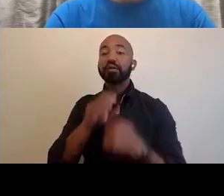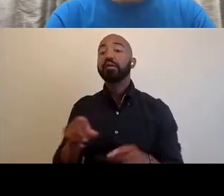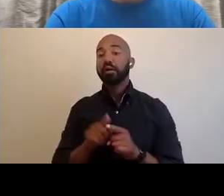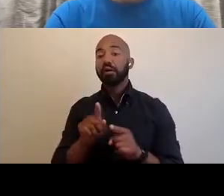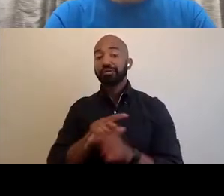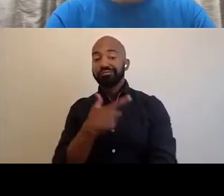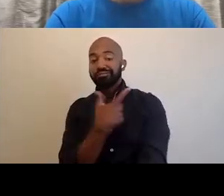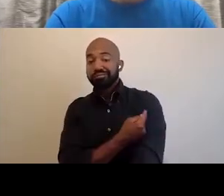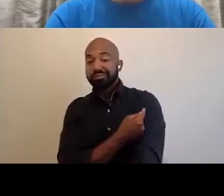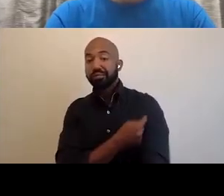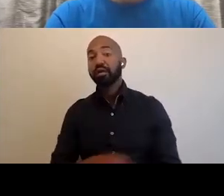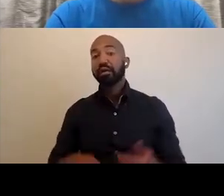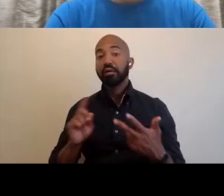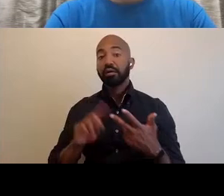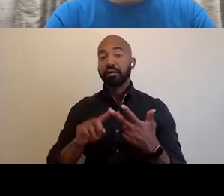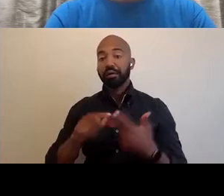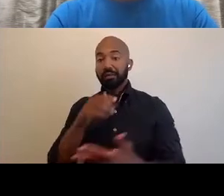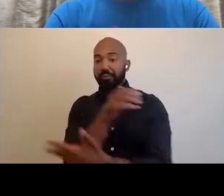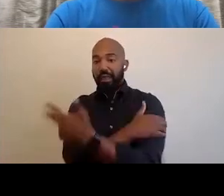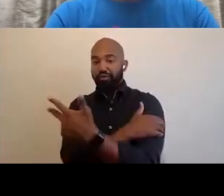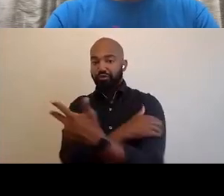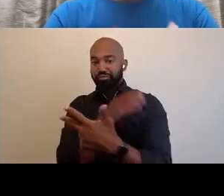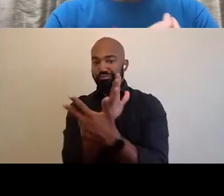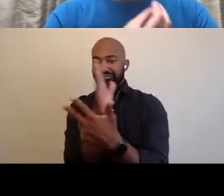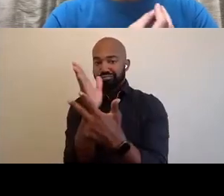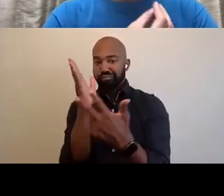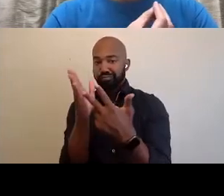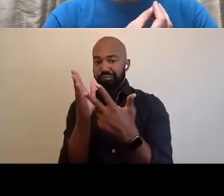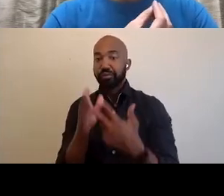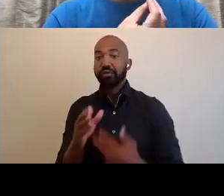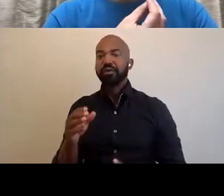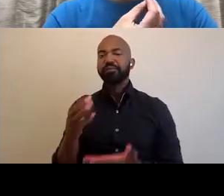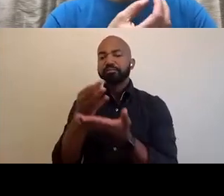and then it also comes as a patch. The oral tablets that are prescribed,